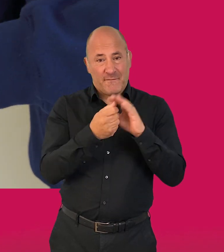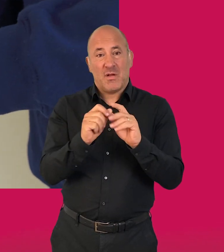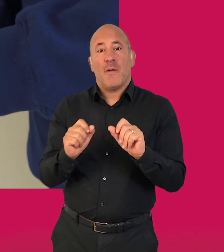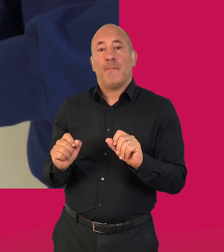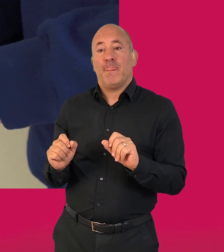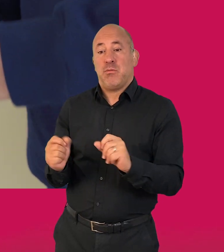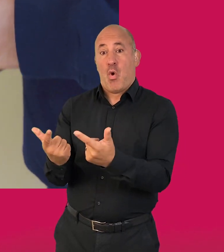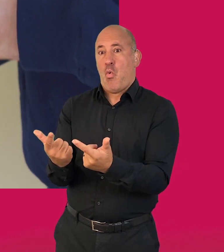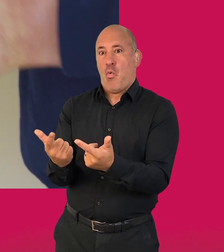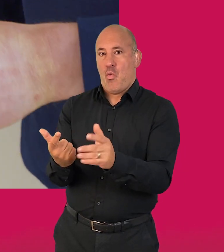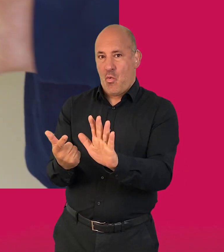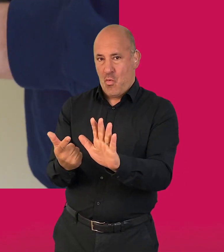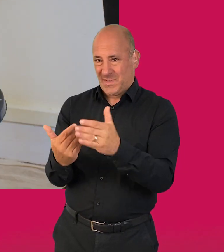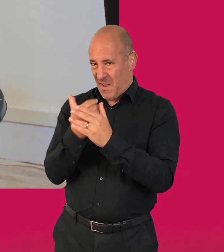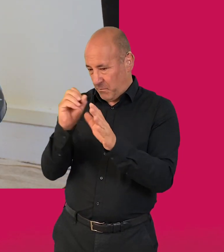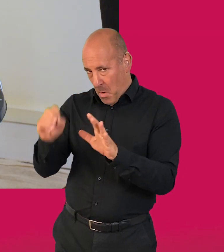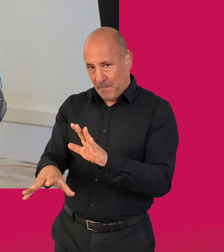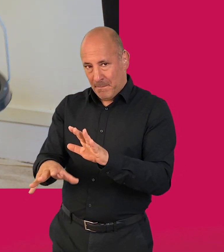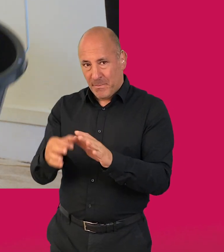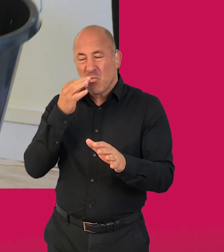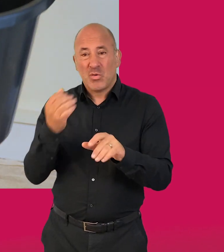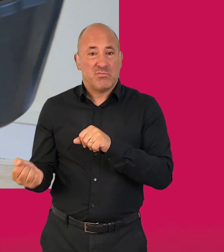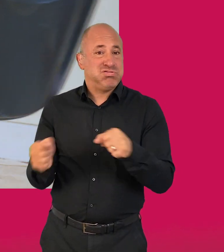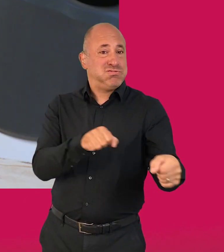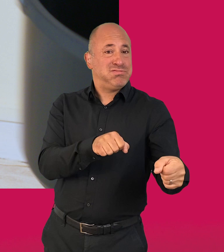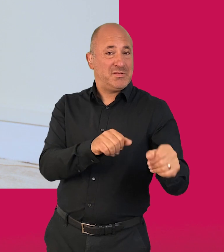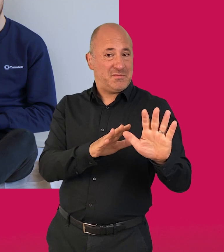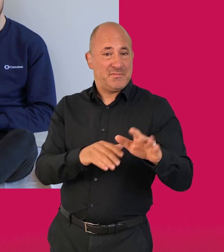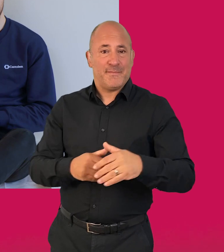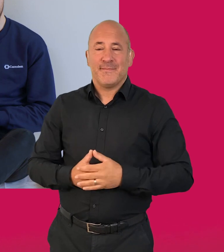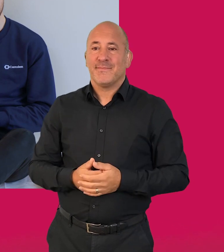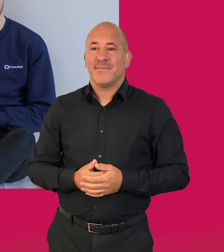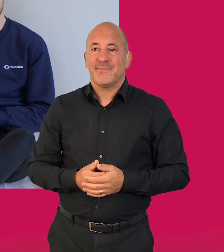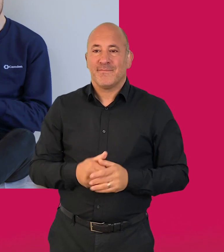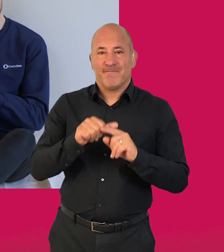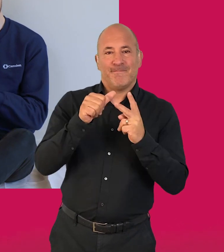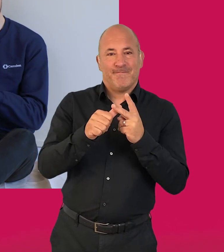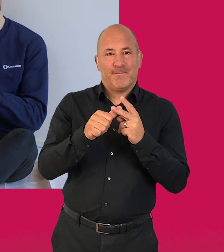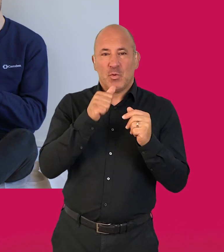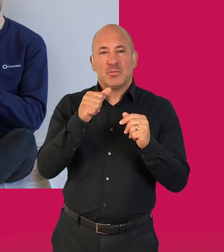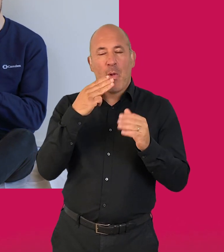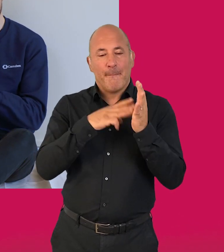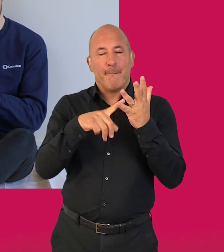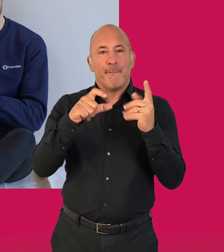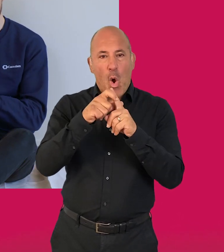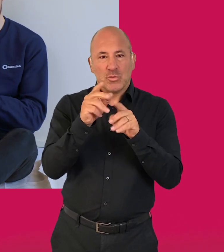and safely dispose of them along with the water. Next, use some mould remover like this.